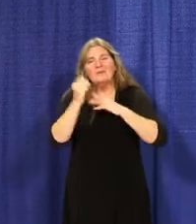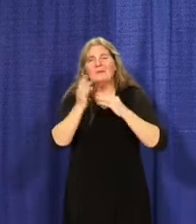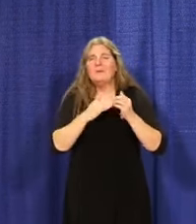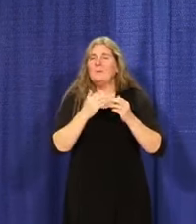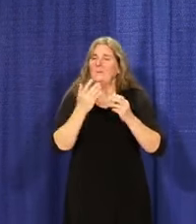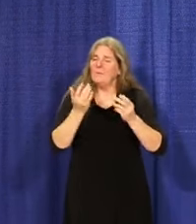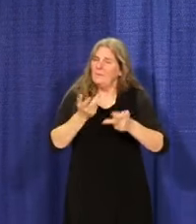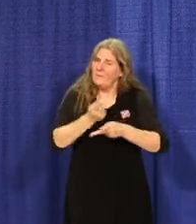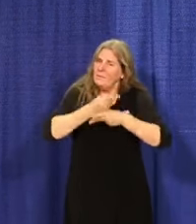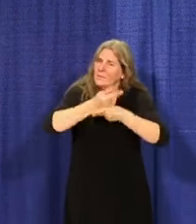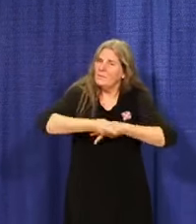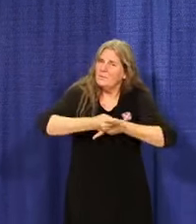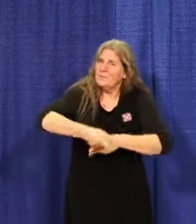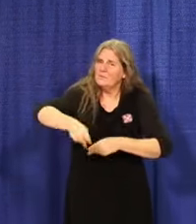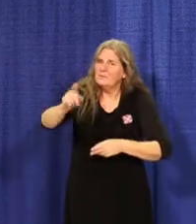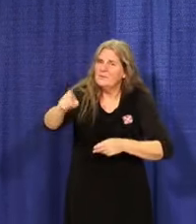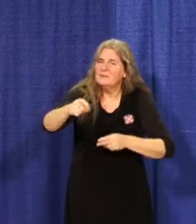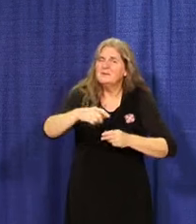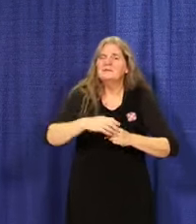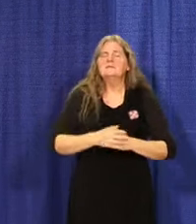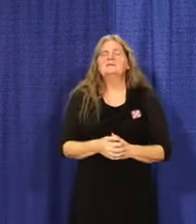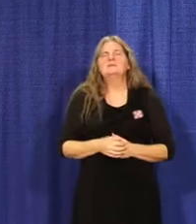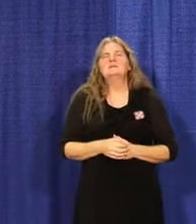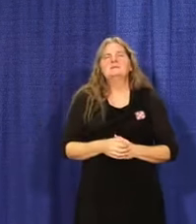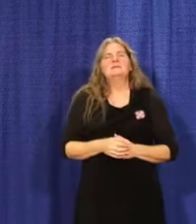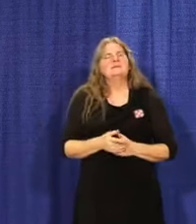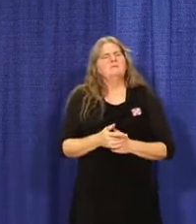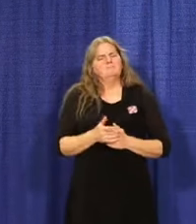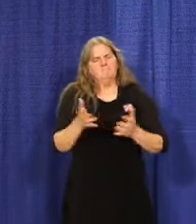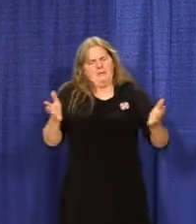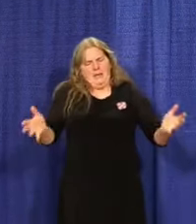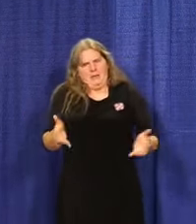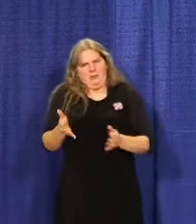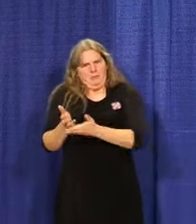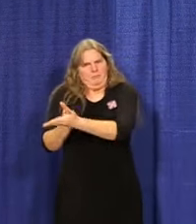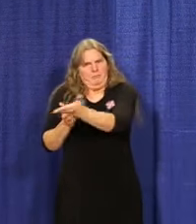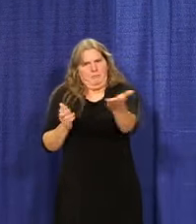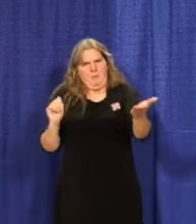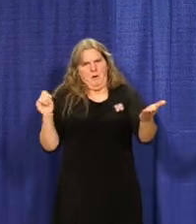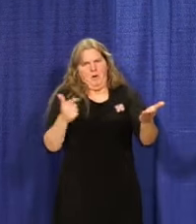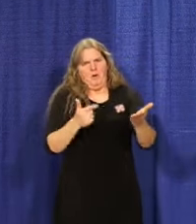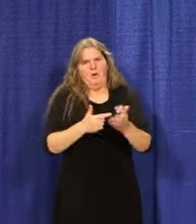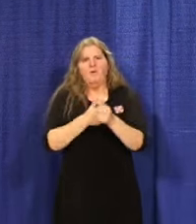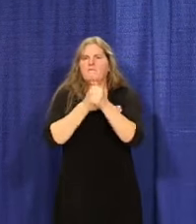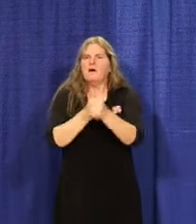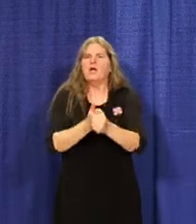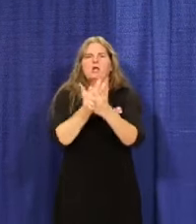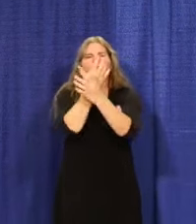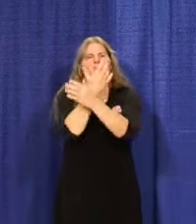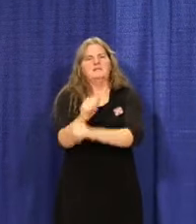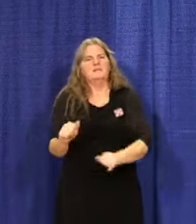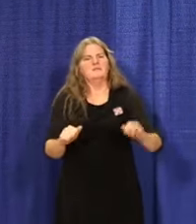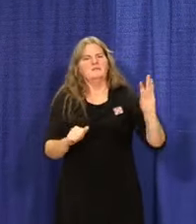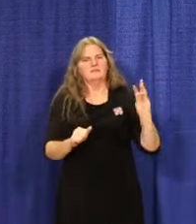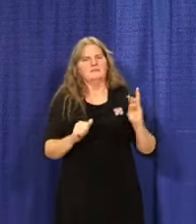We continue to urge all Yukoners to practice the Safe Six. Wash your hands often, maintain